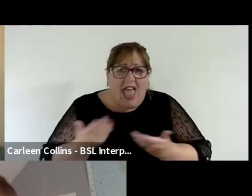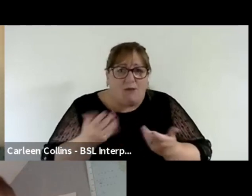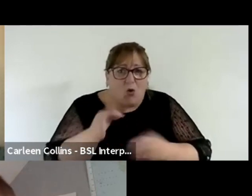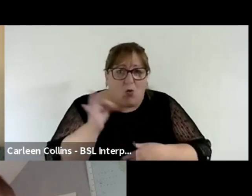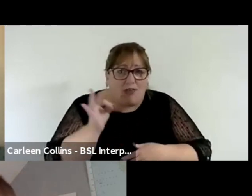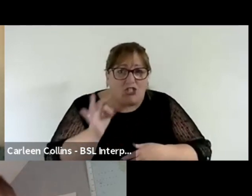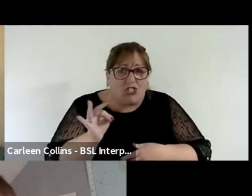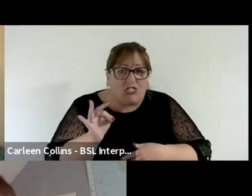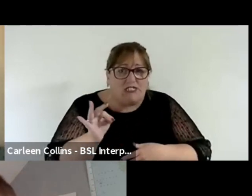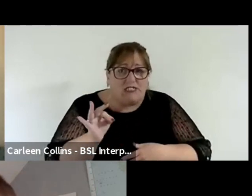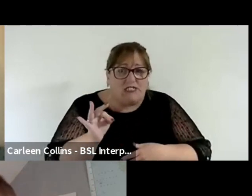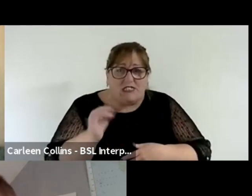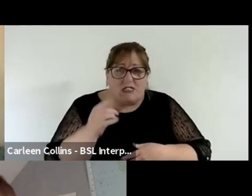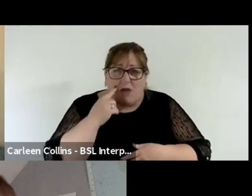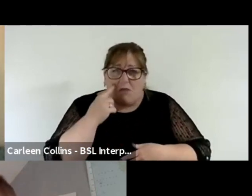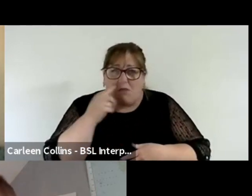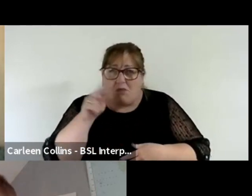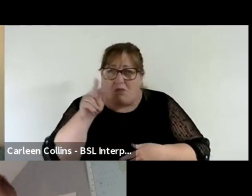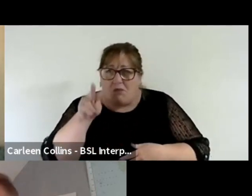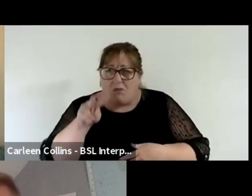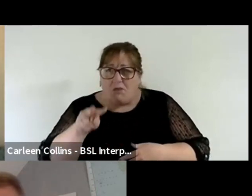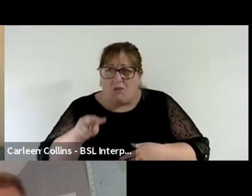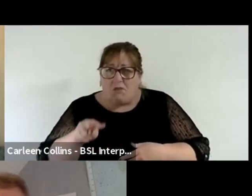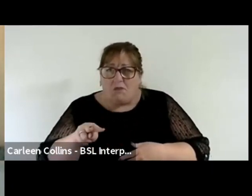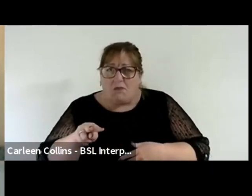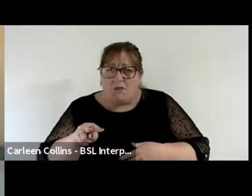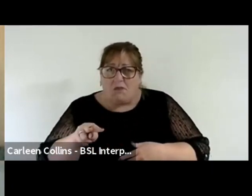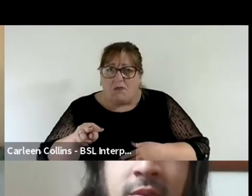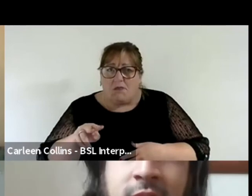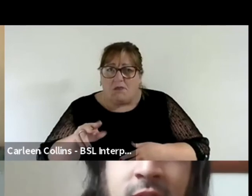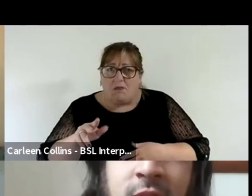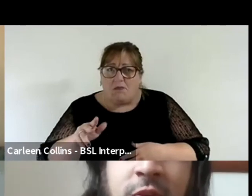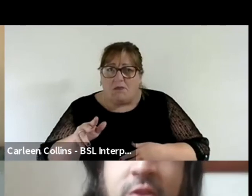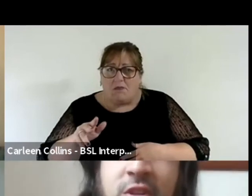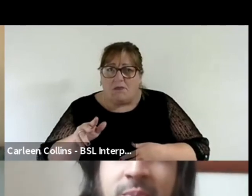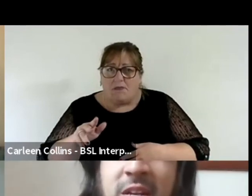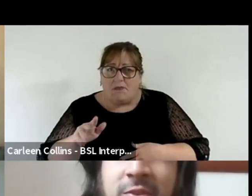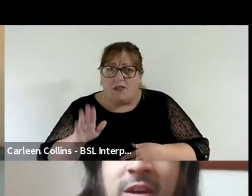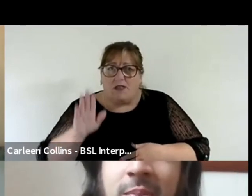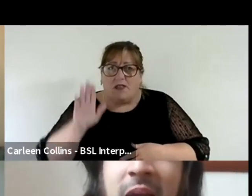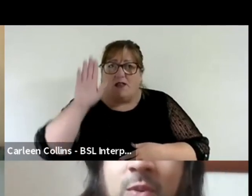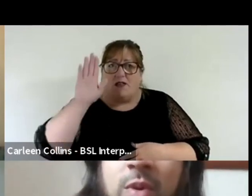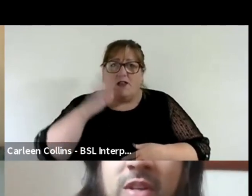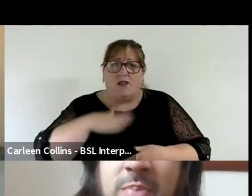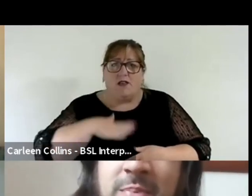You are getting some positive feedback there.